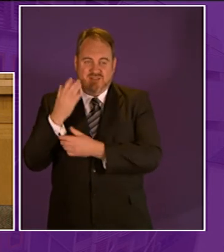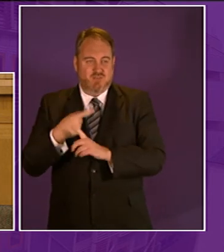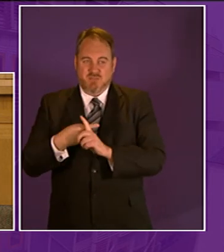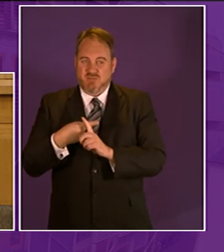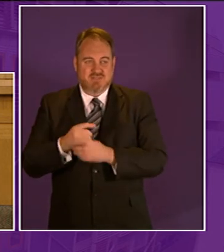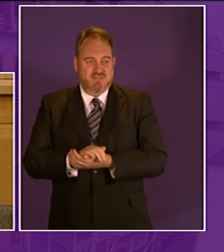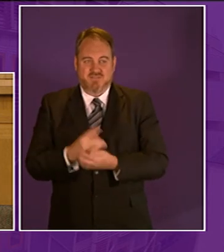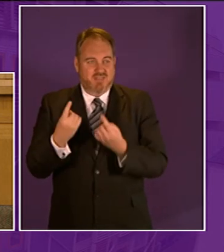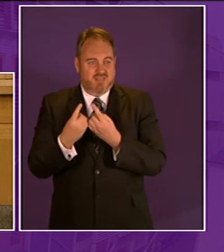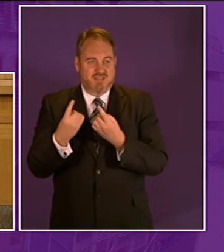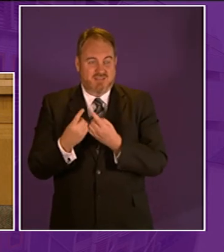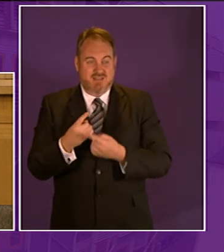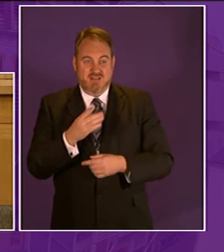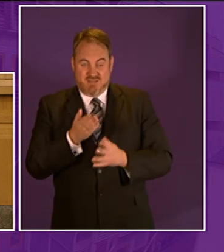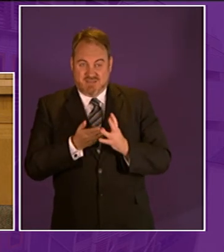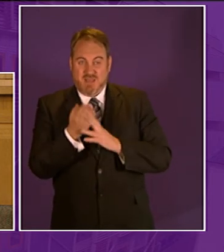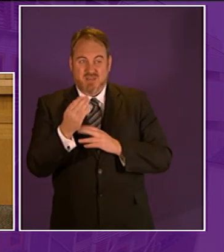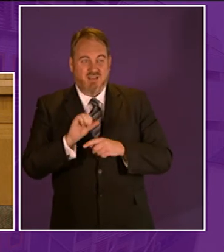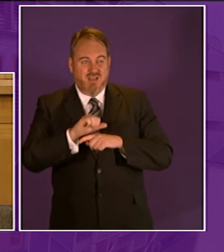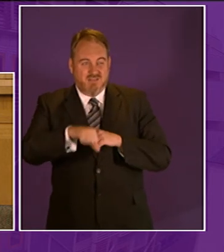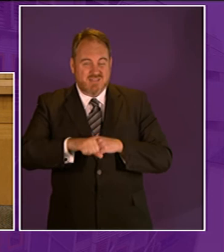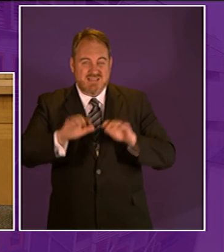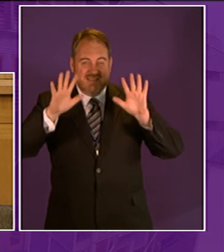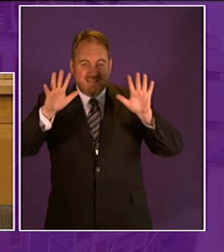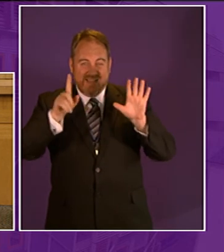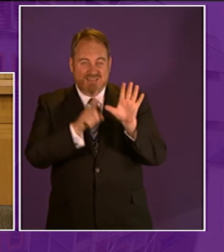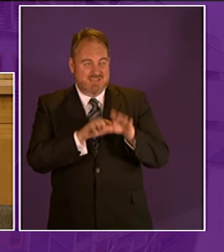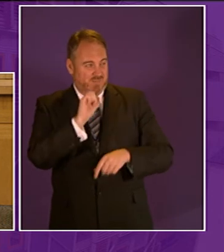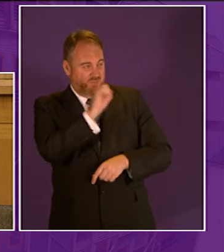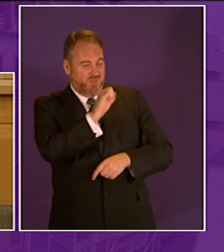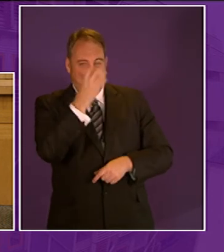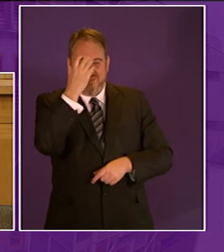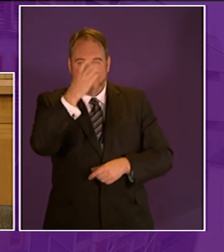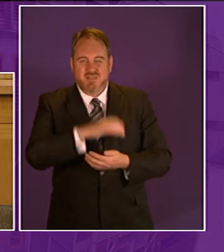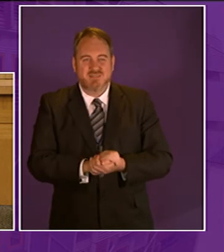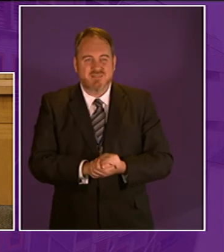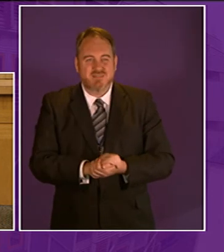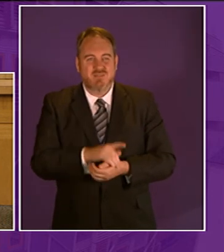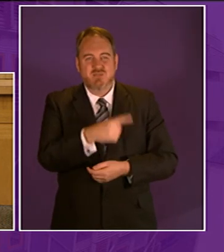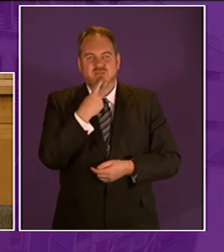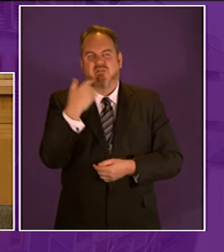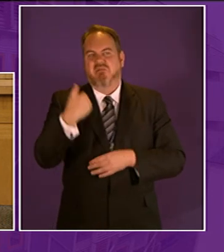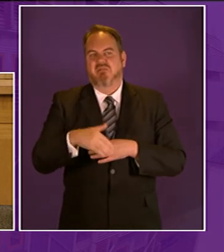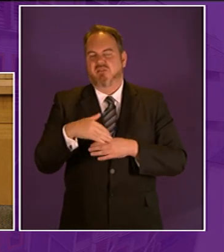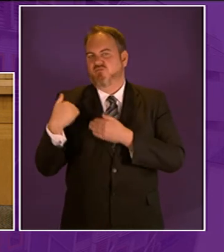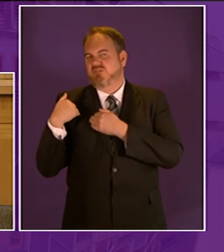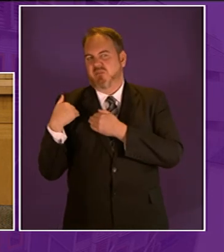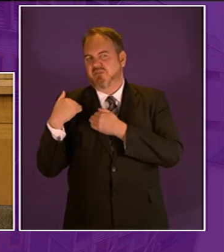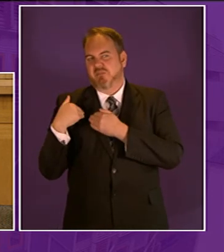That is happening on his watch, after 10 years of his Government. He said that he had no responsibility for the baseline data.